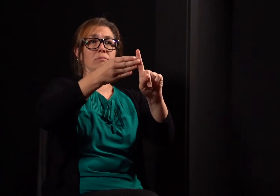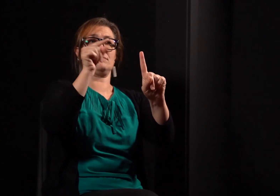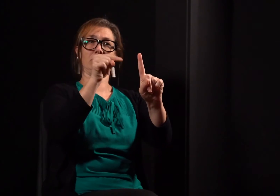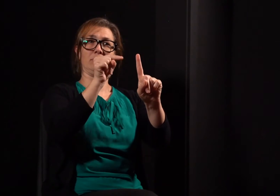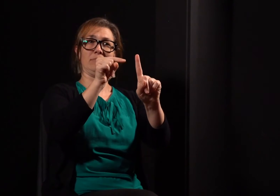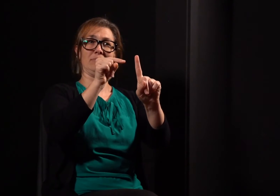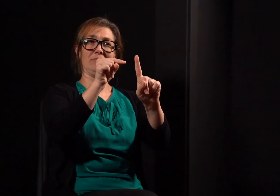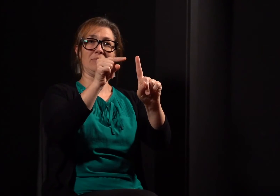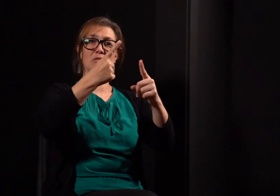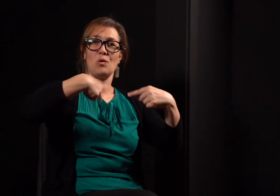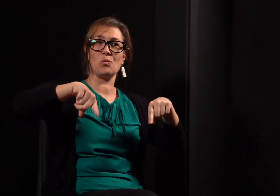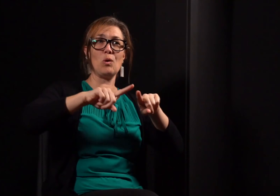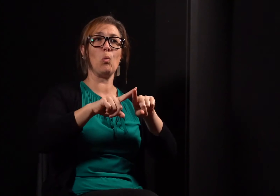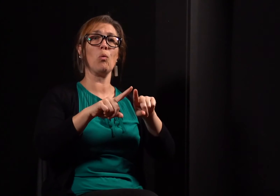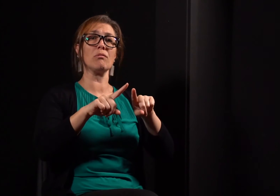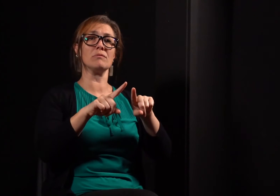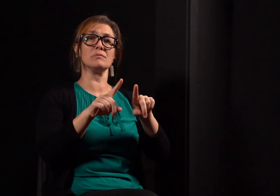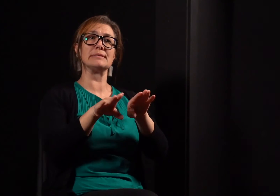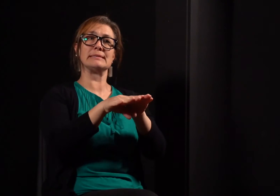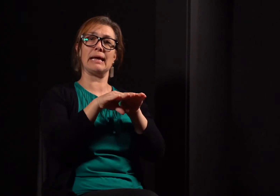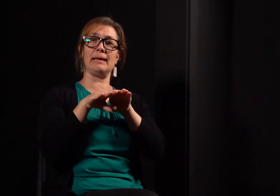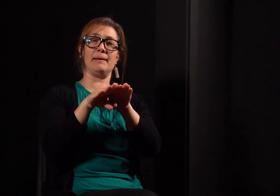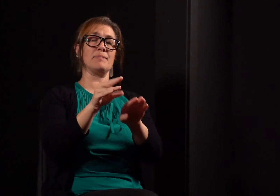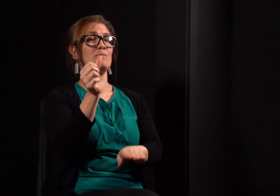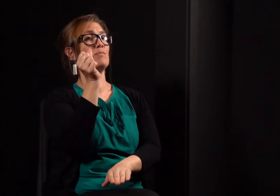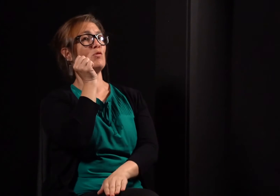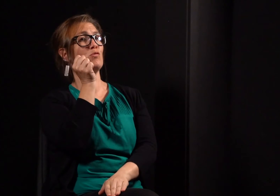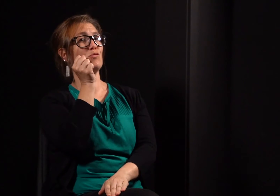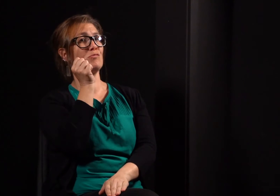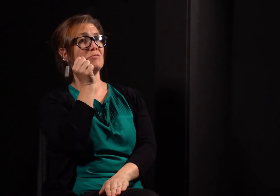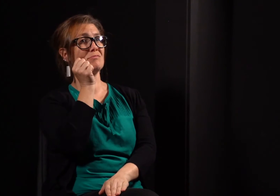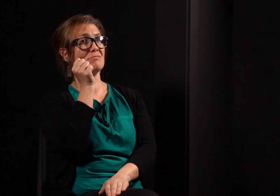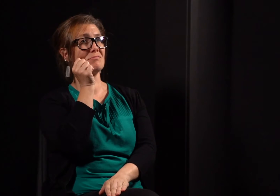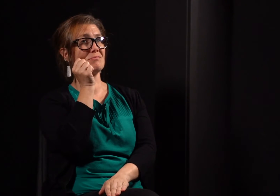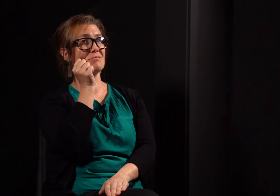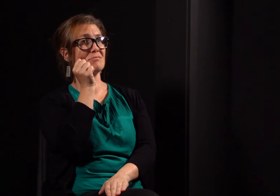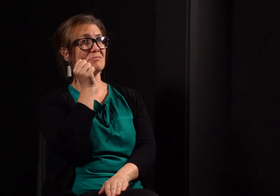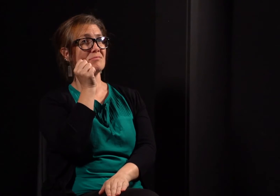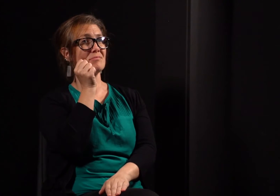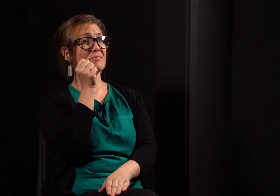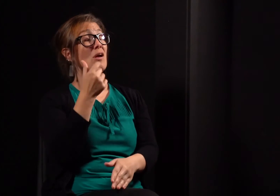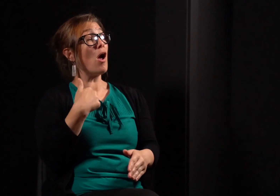Just really be clear about what the goal is, so we can all work together on the same page.